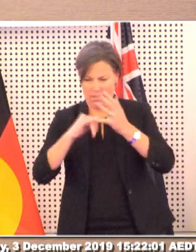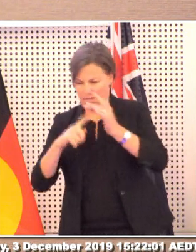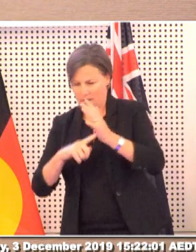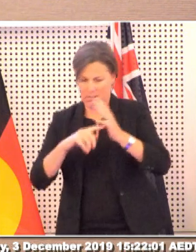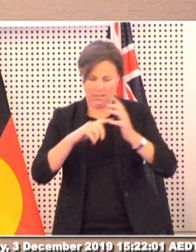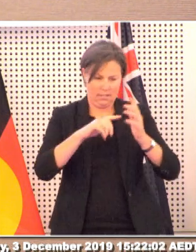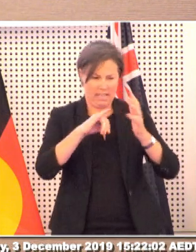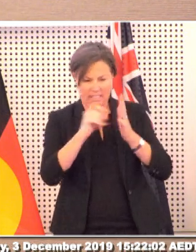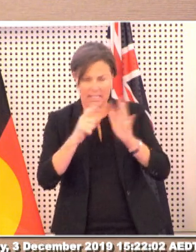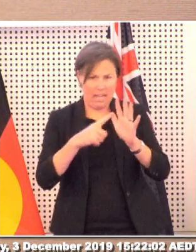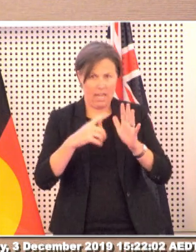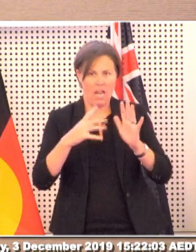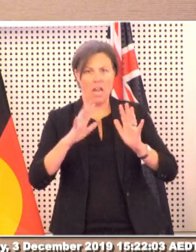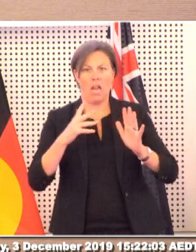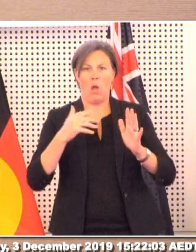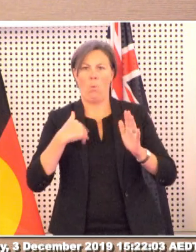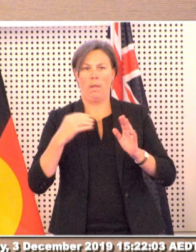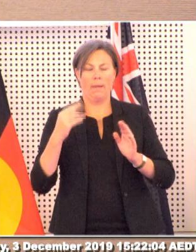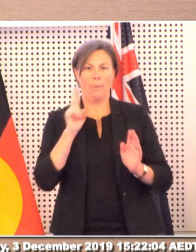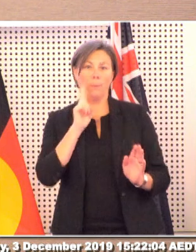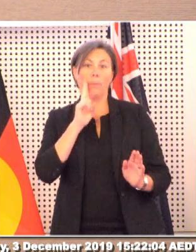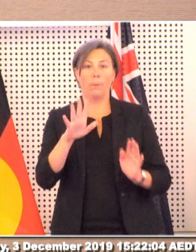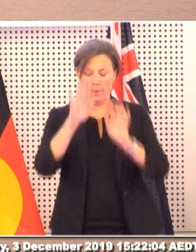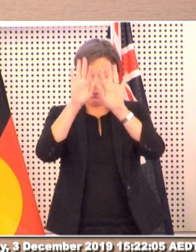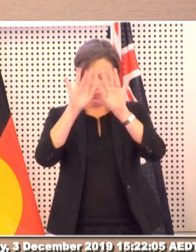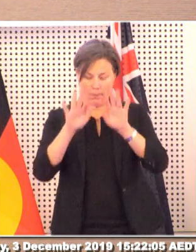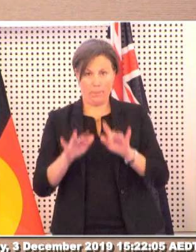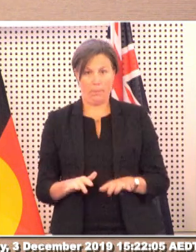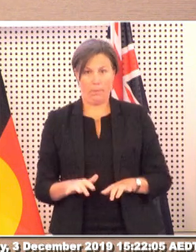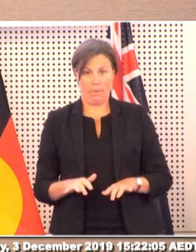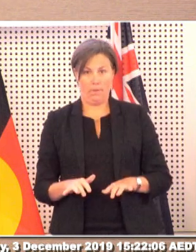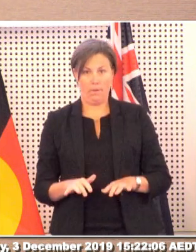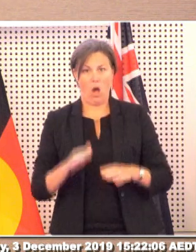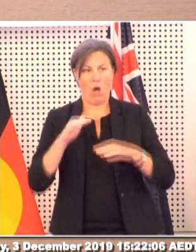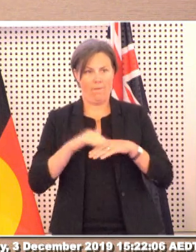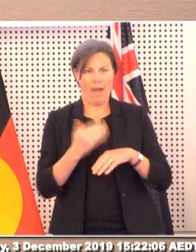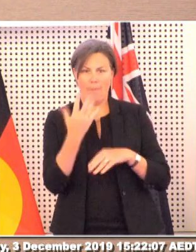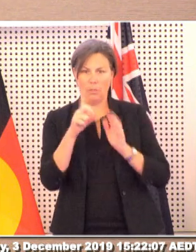And we are now looking at a risk model and visit houses that we